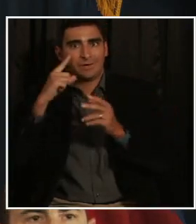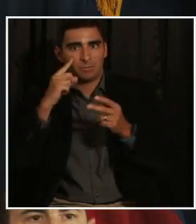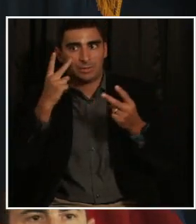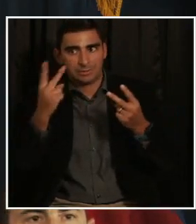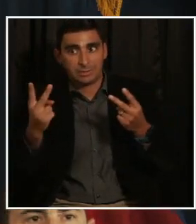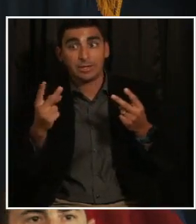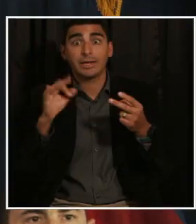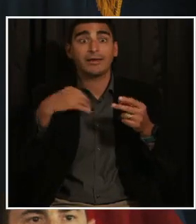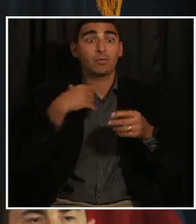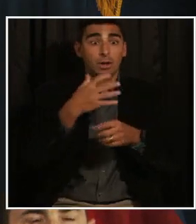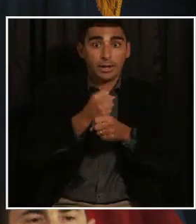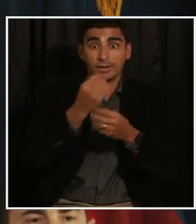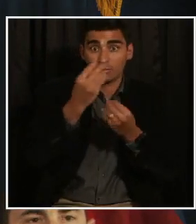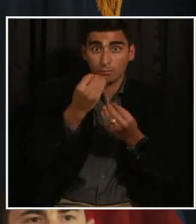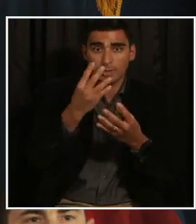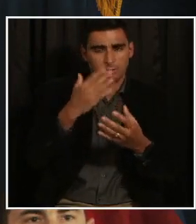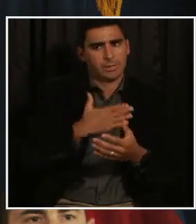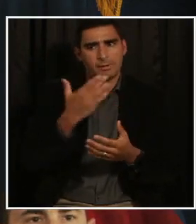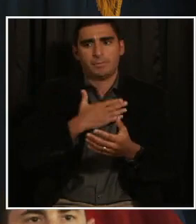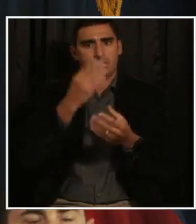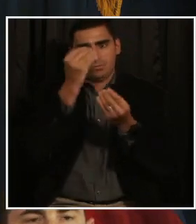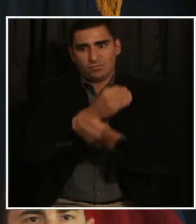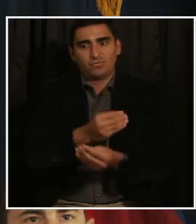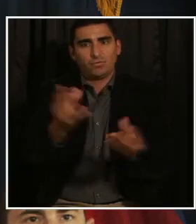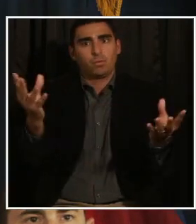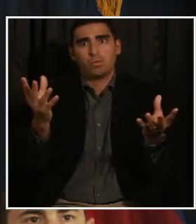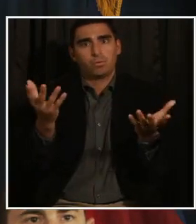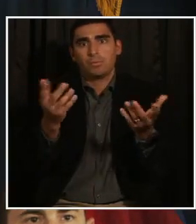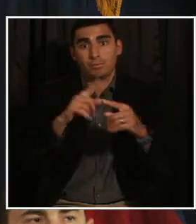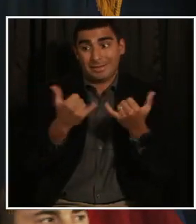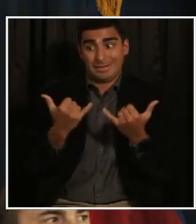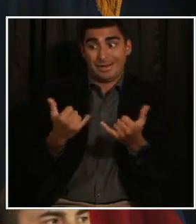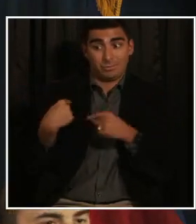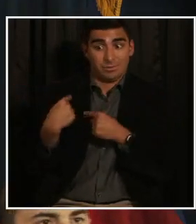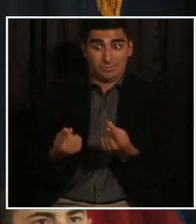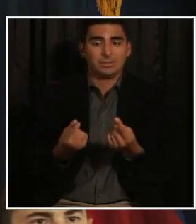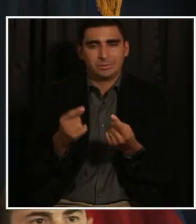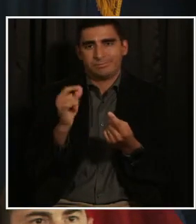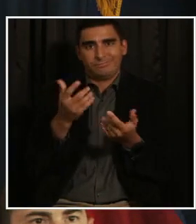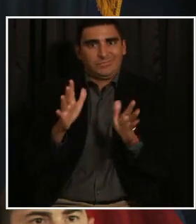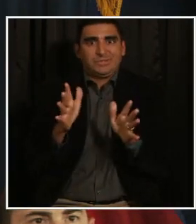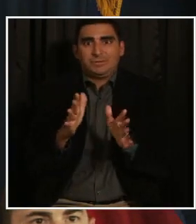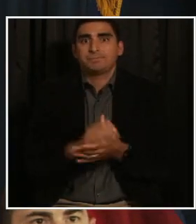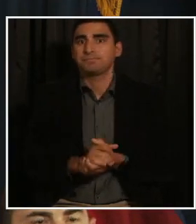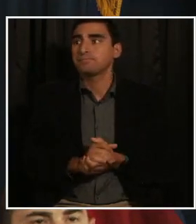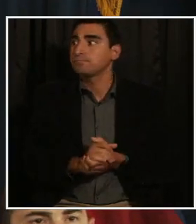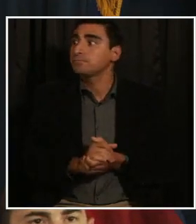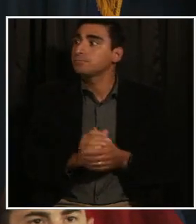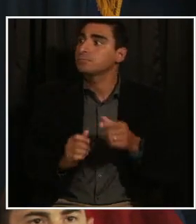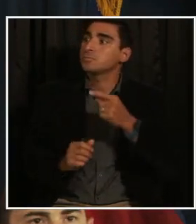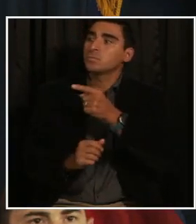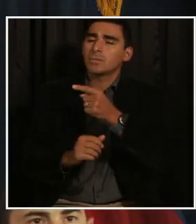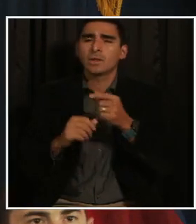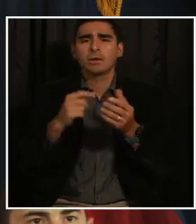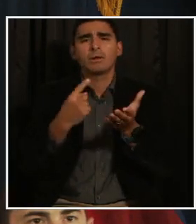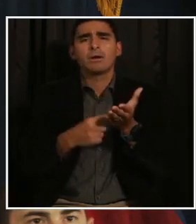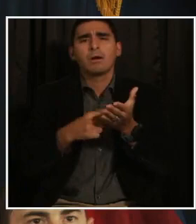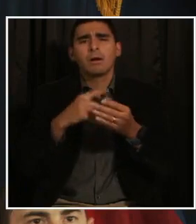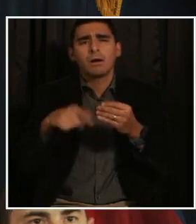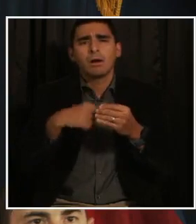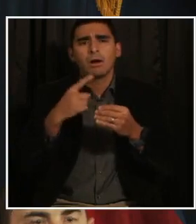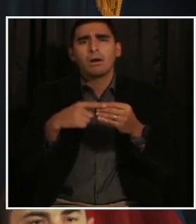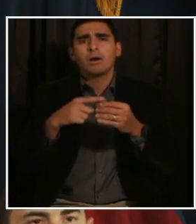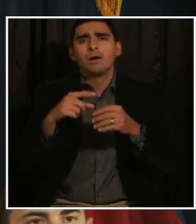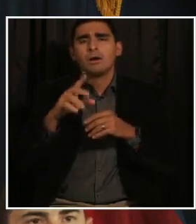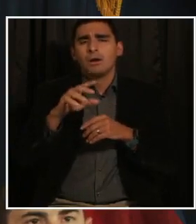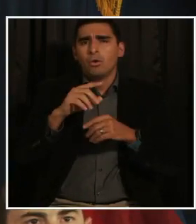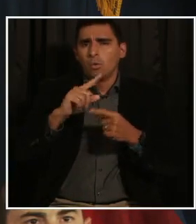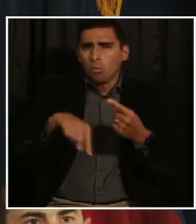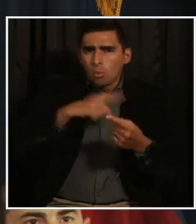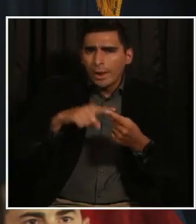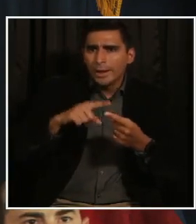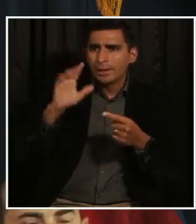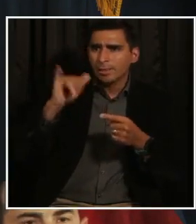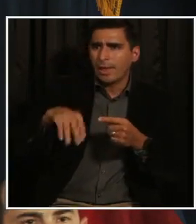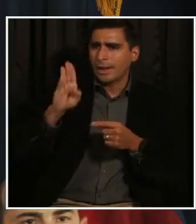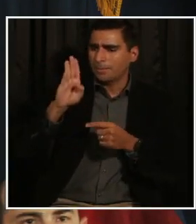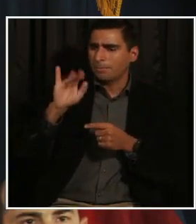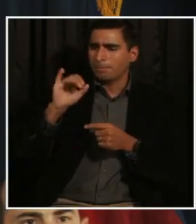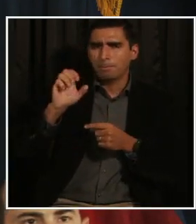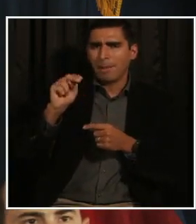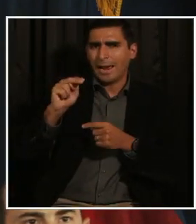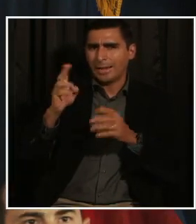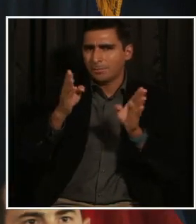to share it with you but all we all we really know at this point is what's been put out there